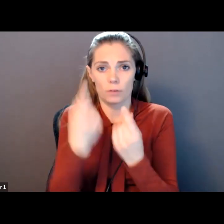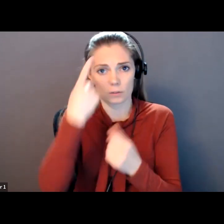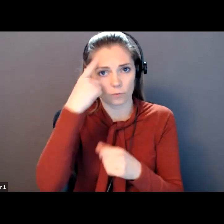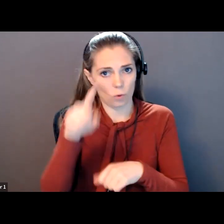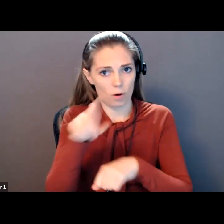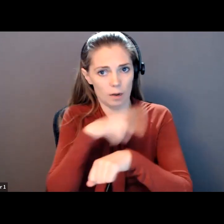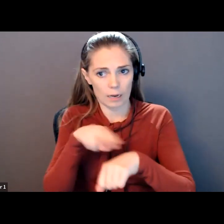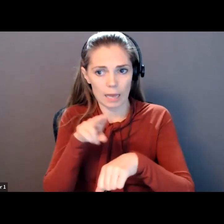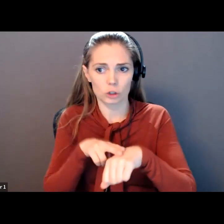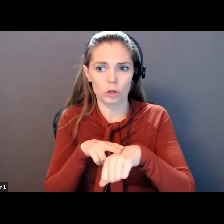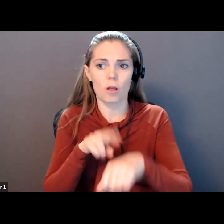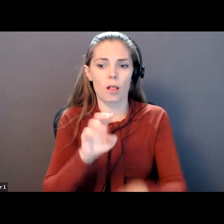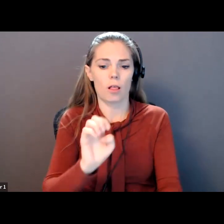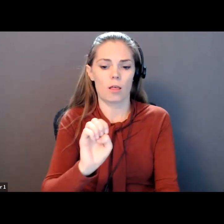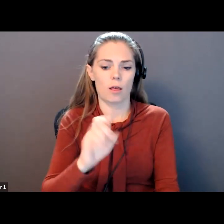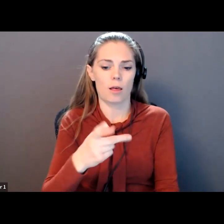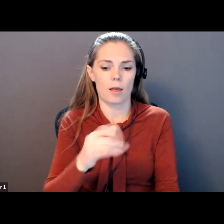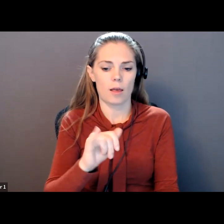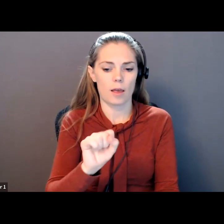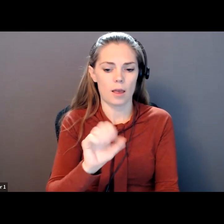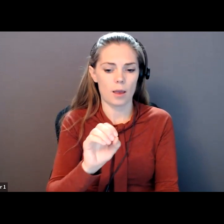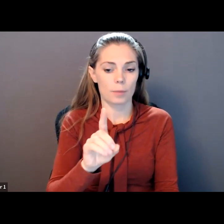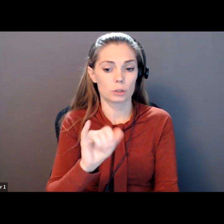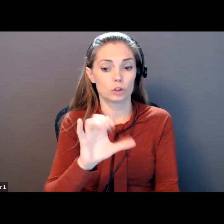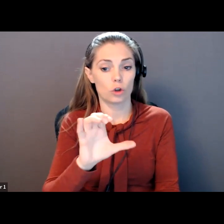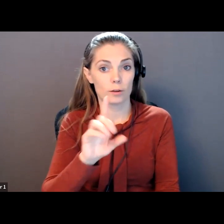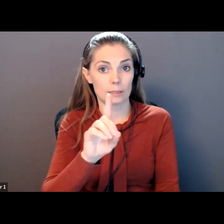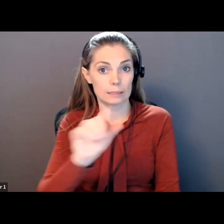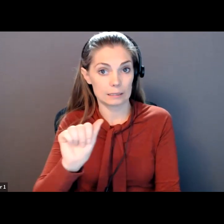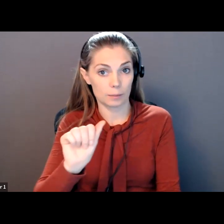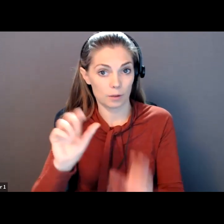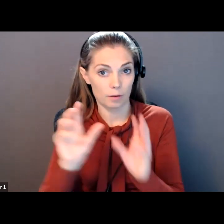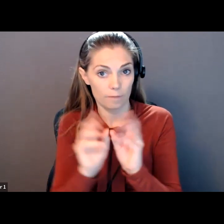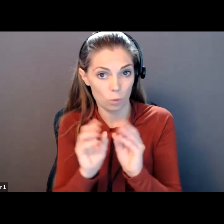We are the host of the annual National Summit on Episodic Disabilities and Employment,